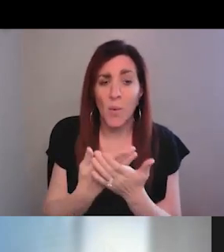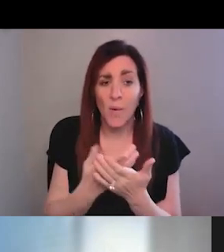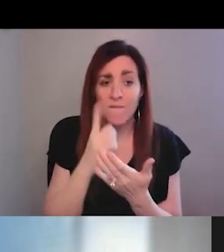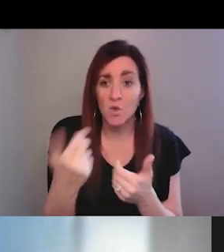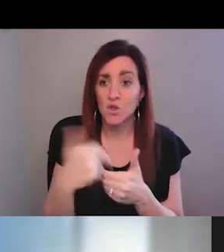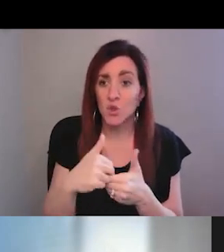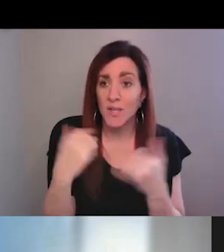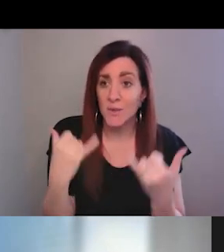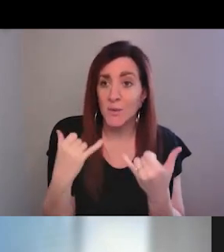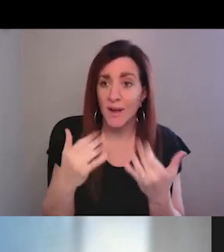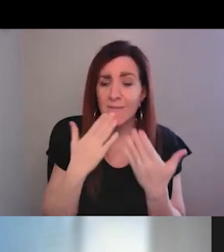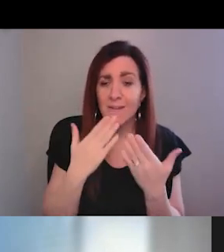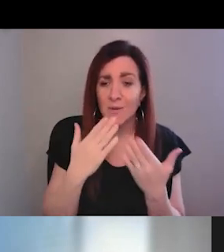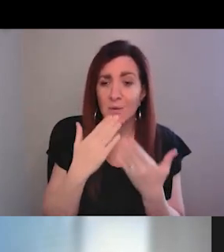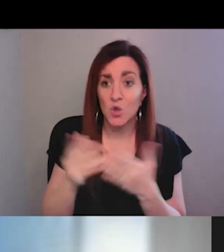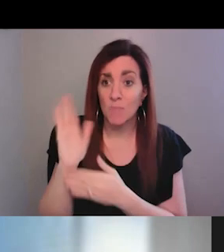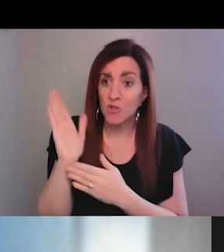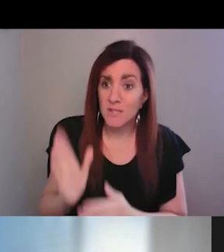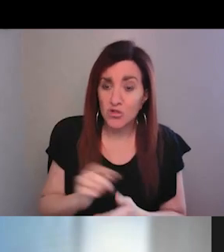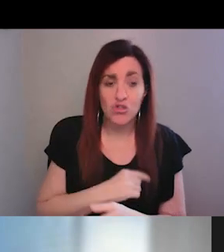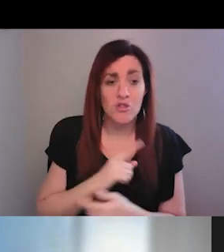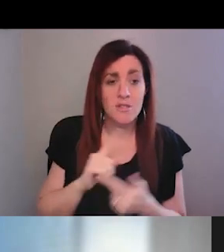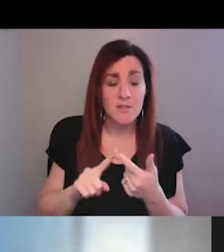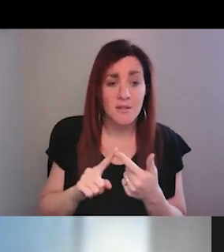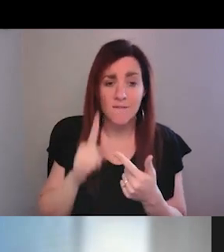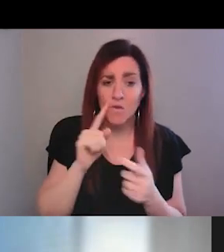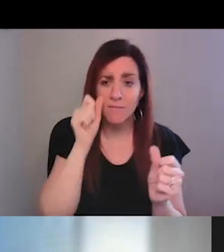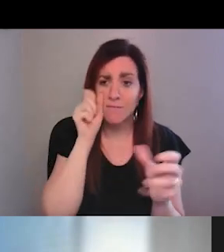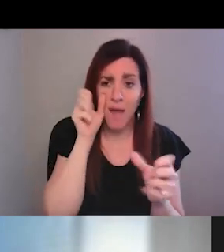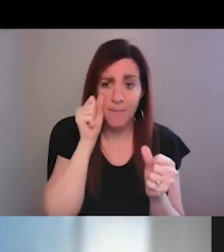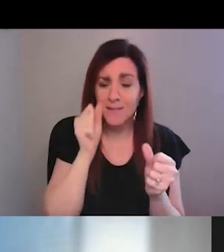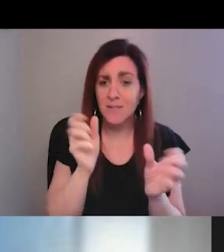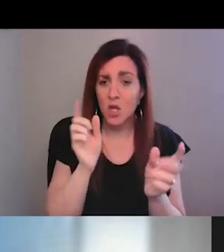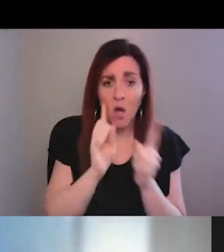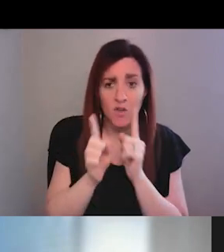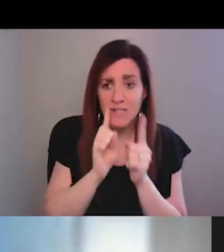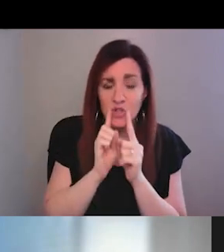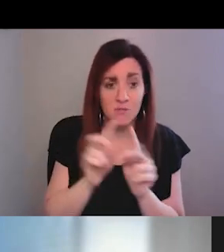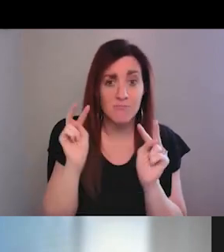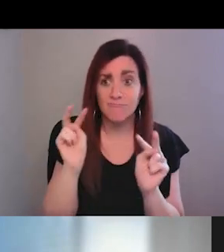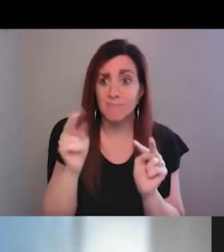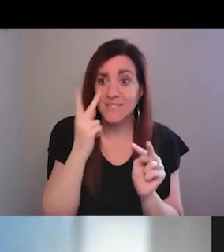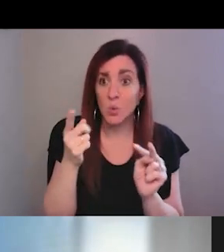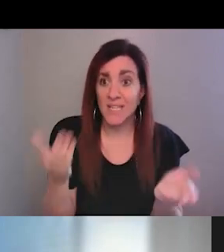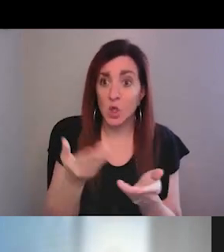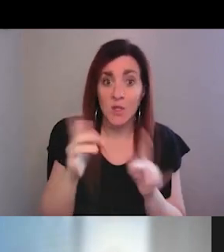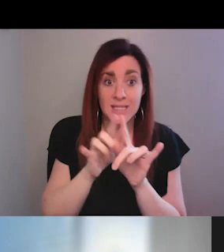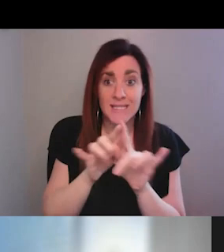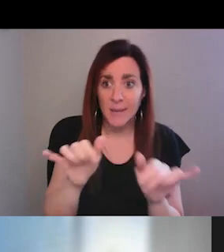US TODAY. THANK YOU TO OUR PRESENTERS FOR A FABULOUS CONVERSATION AND WE LOOK FORWARD TO SEEING YOU HERE SAME TIME, SAME PLACE NEXT WEEK.